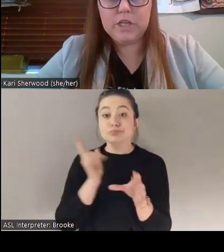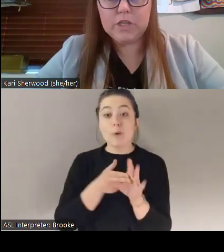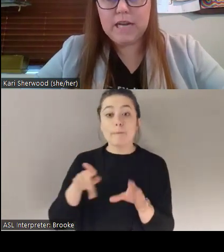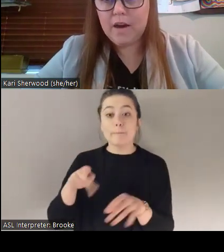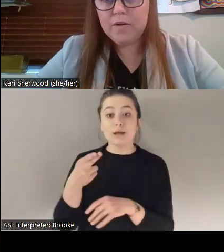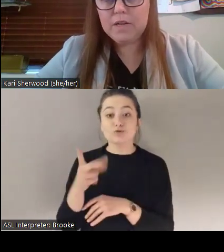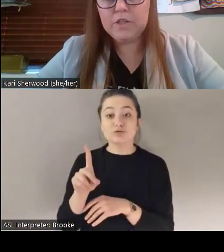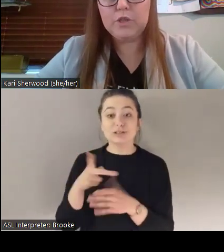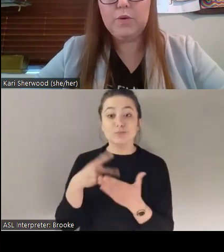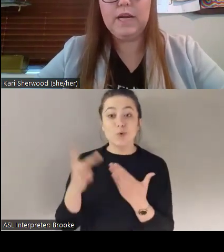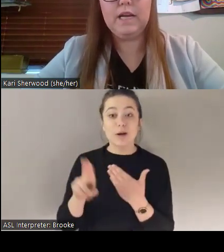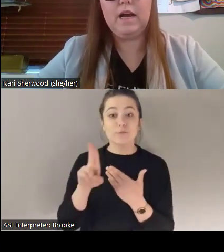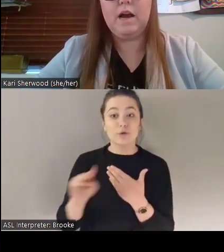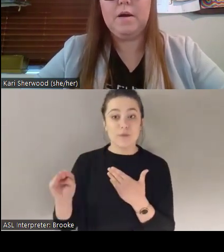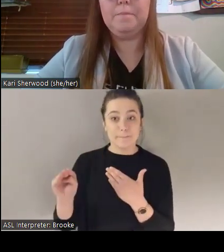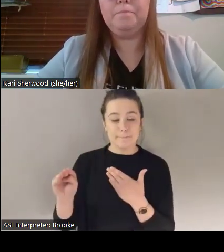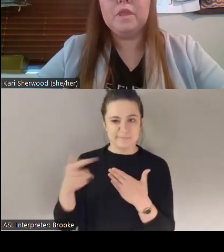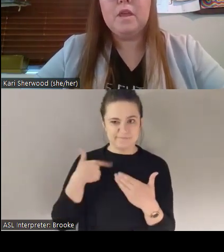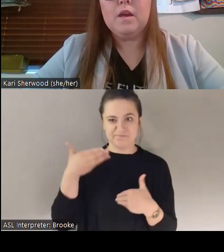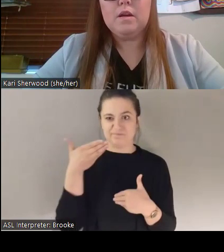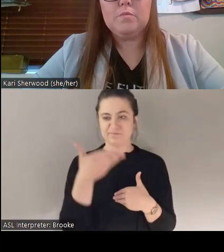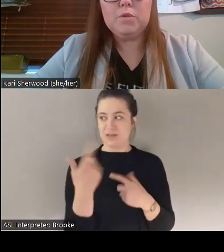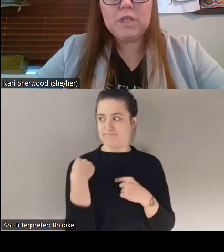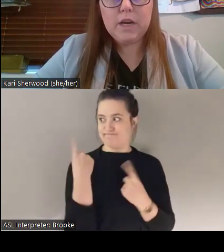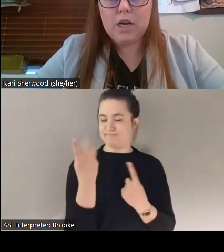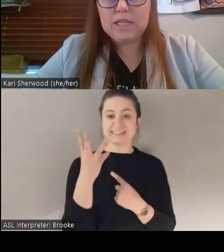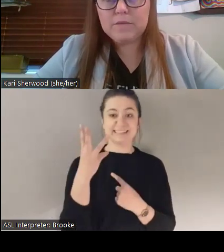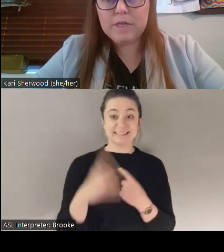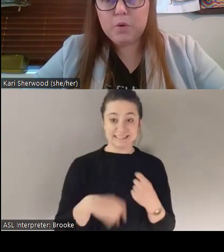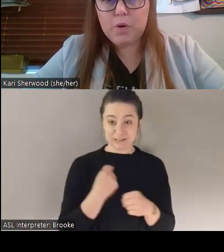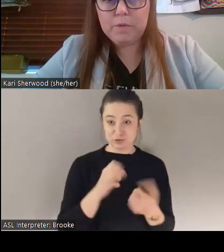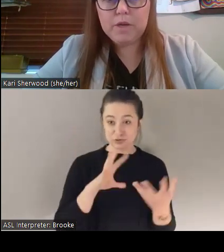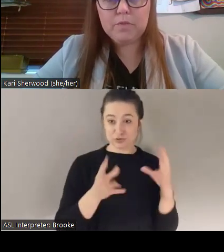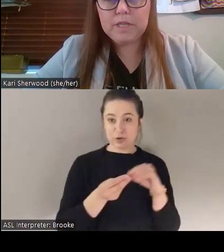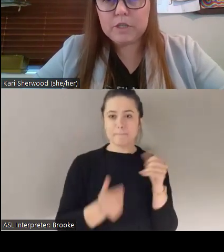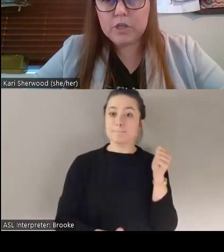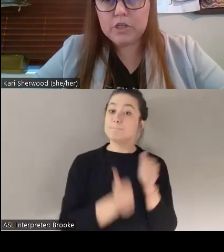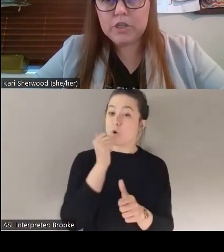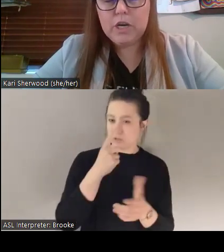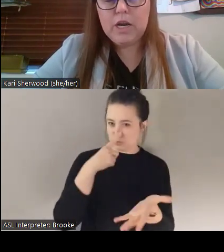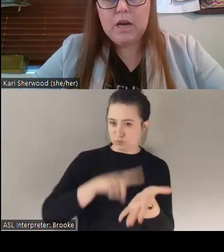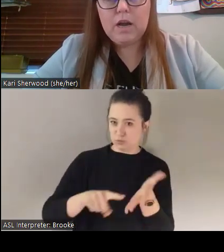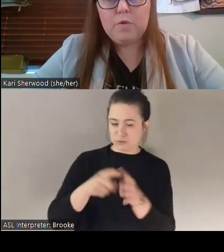years now doing mostly autism and employment research